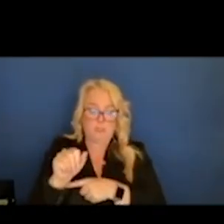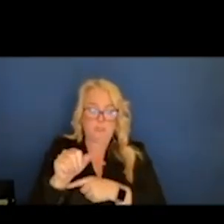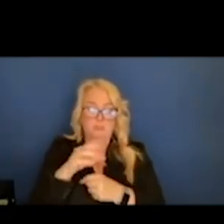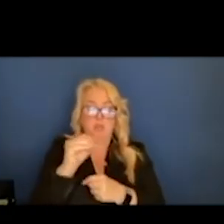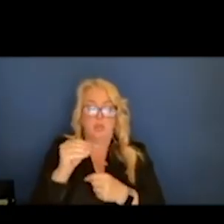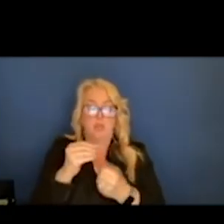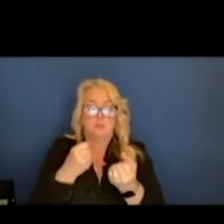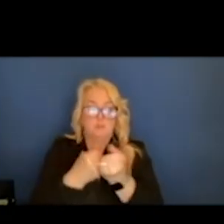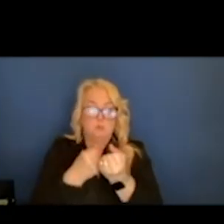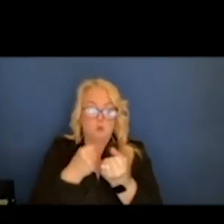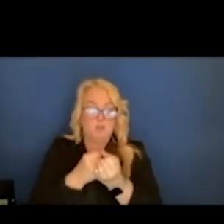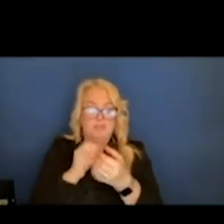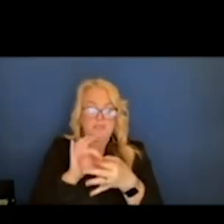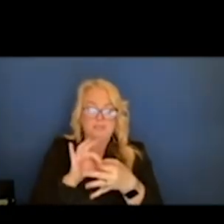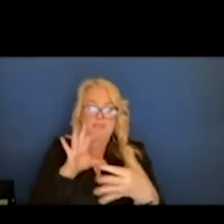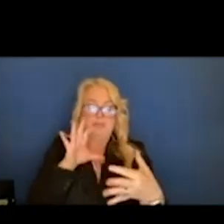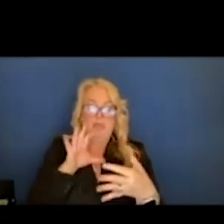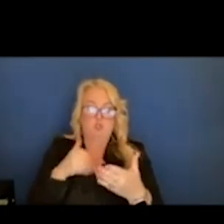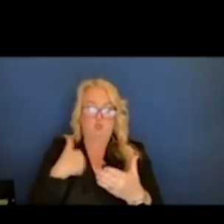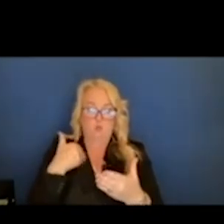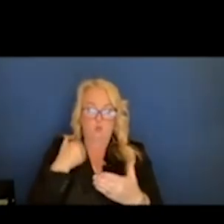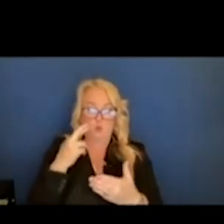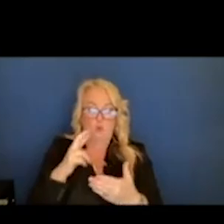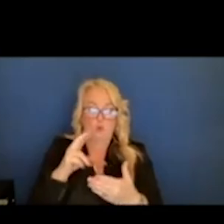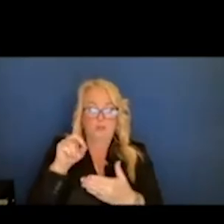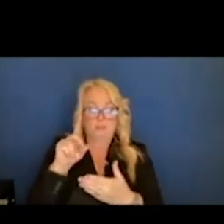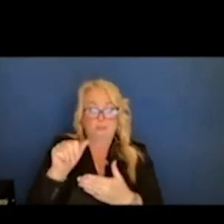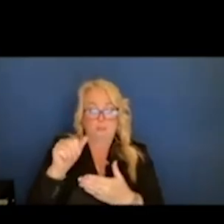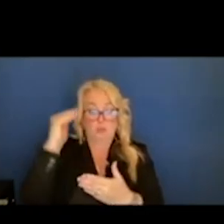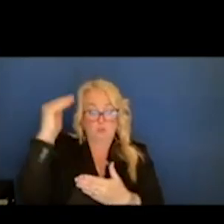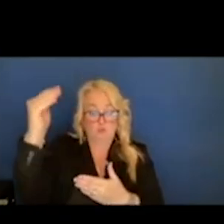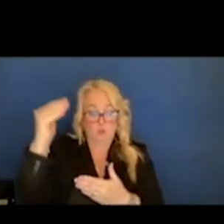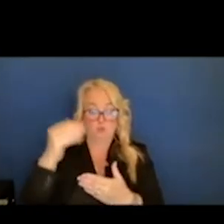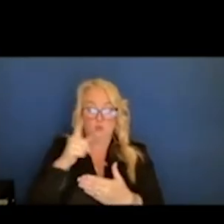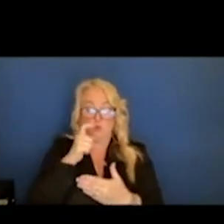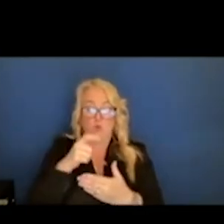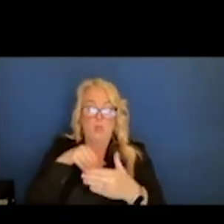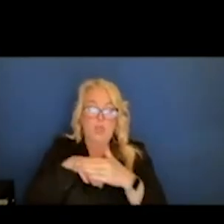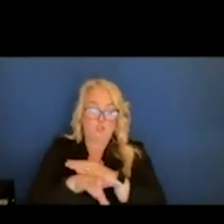5. Supporting disconnected youth or adults with disabilities to help them re-enter the workforce.